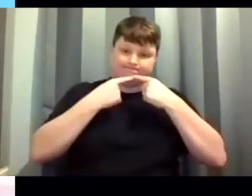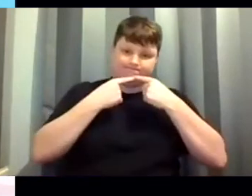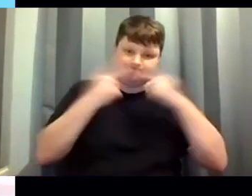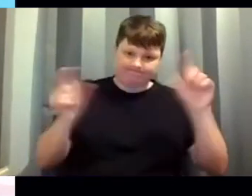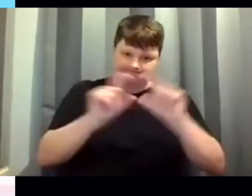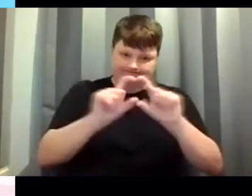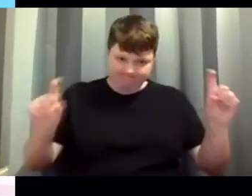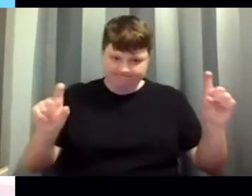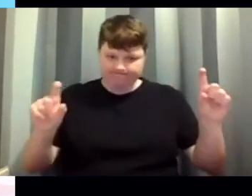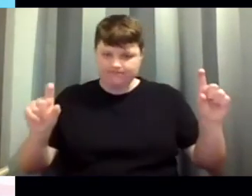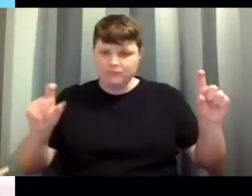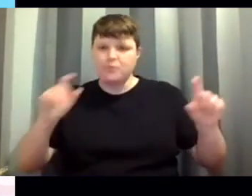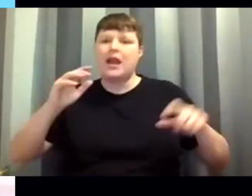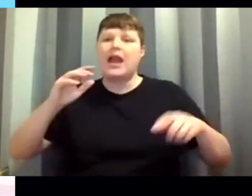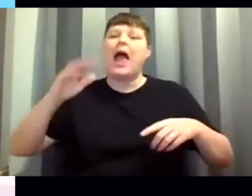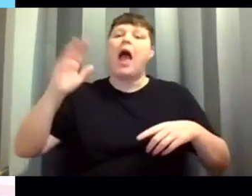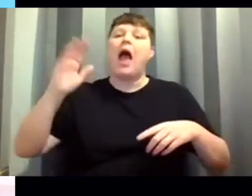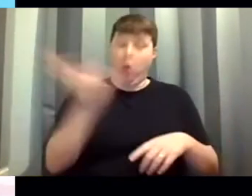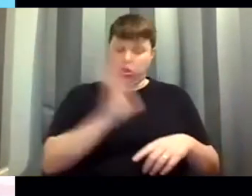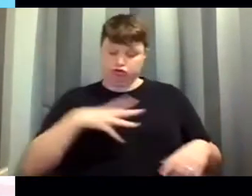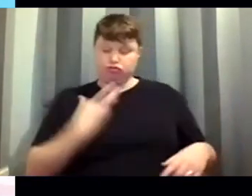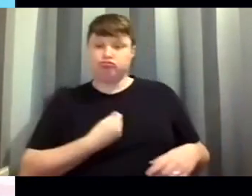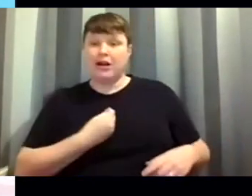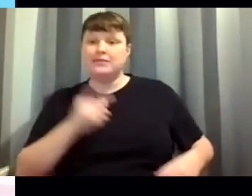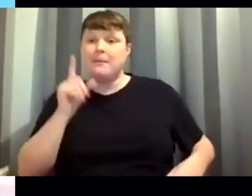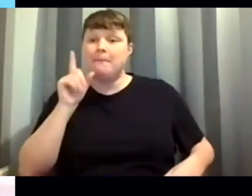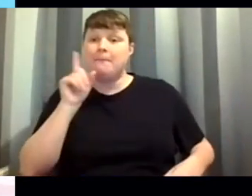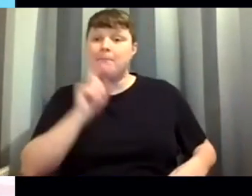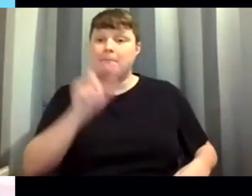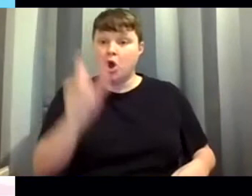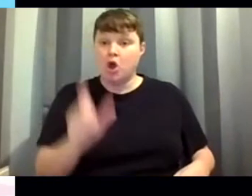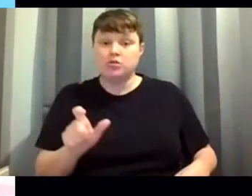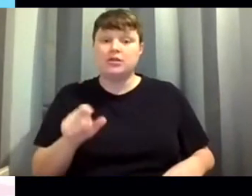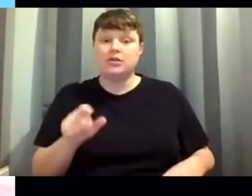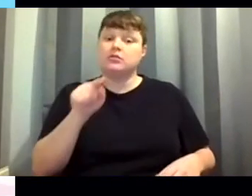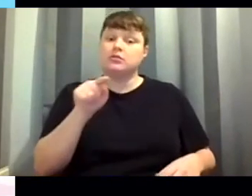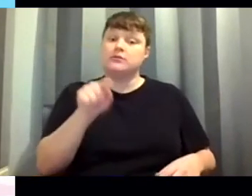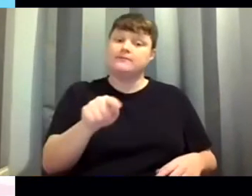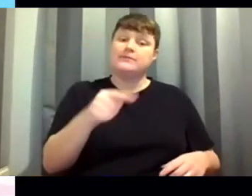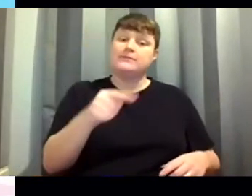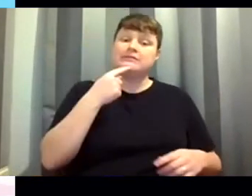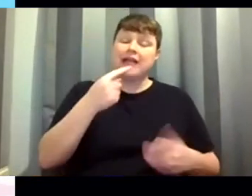trans person's experience of gender dysphoria and euphoria is unique. Some don't get dysphoria,